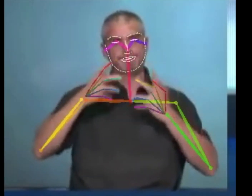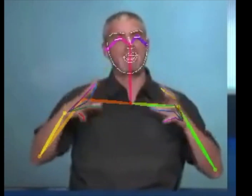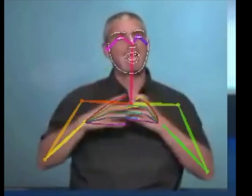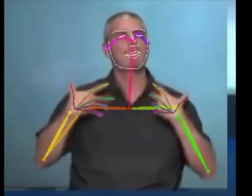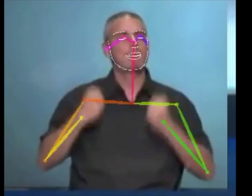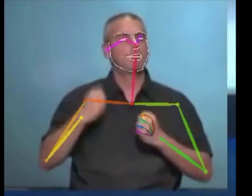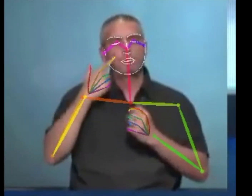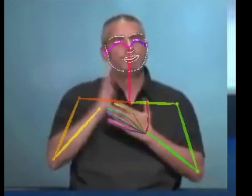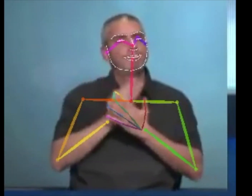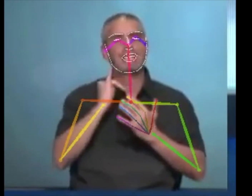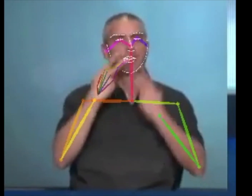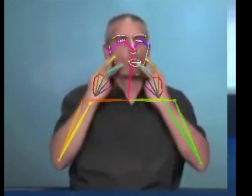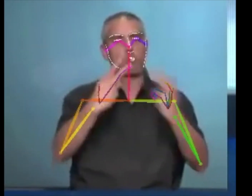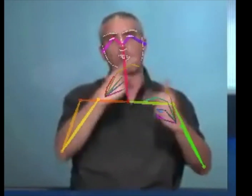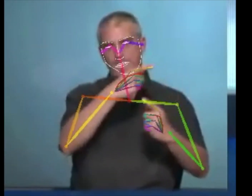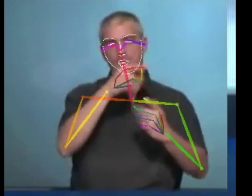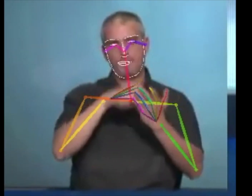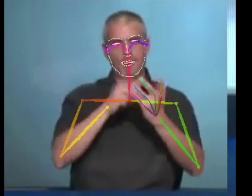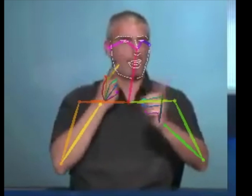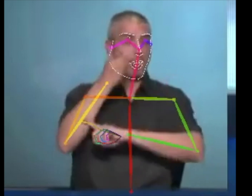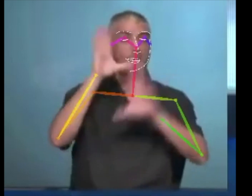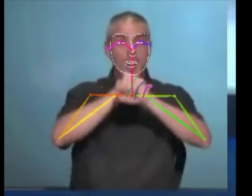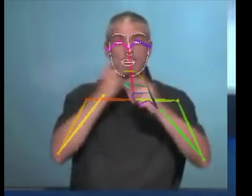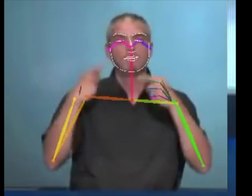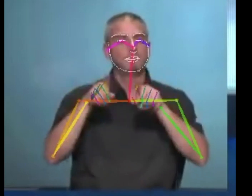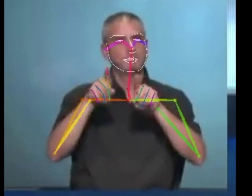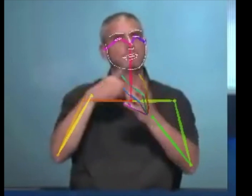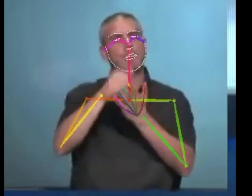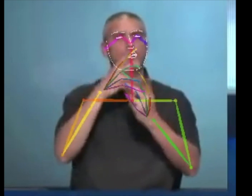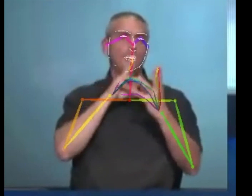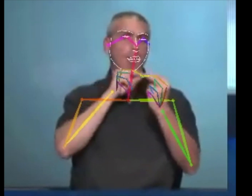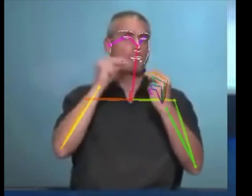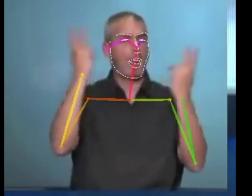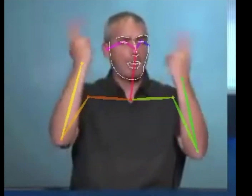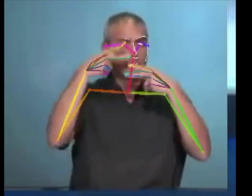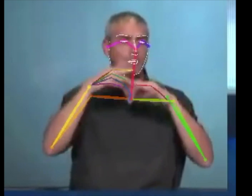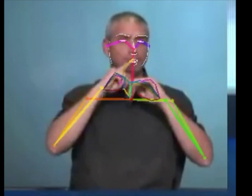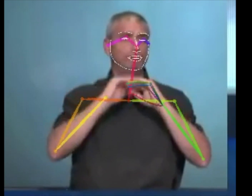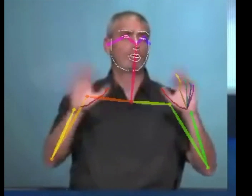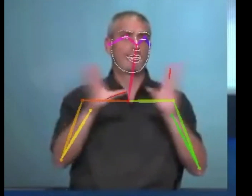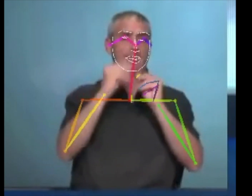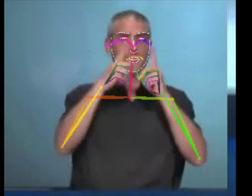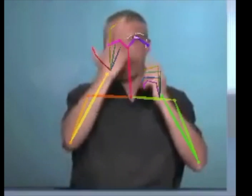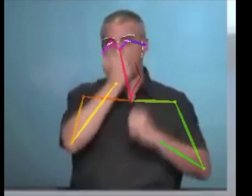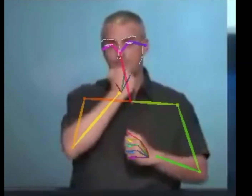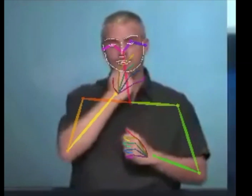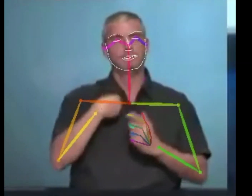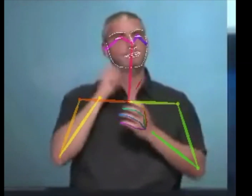Is big enough to learn from, and he seemed amused :) We also talked a bit about my research goals, for which he was supportive and interested,